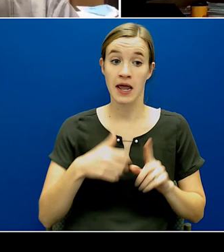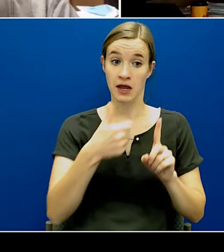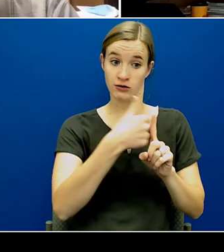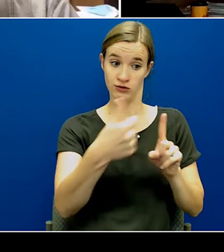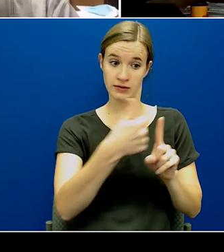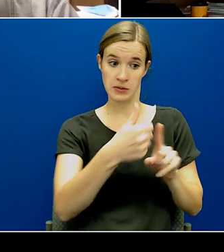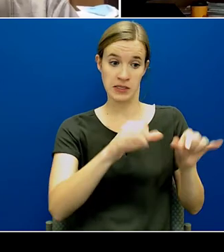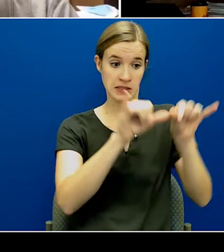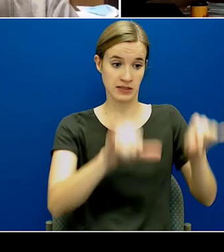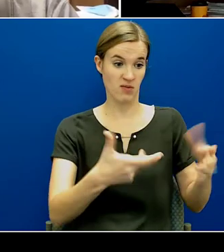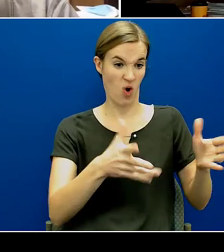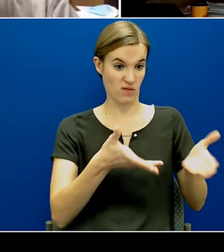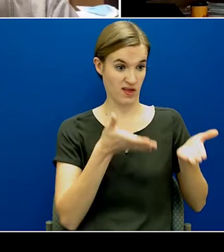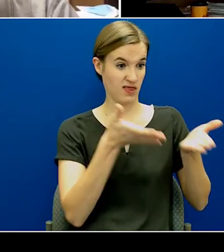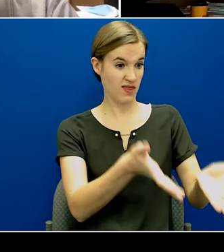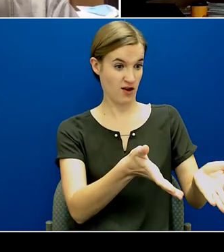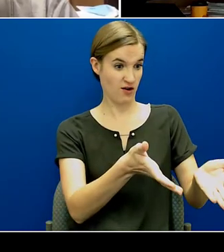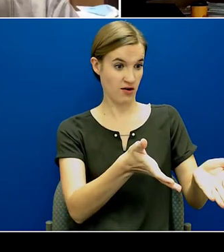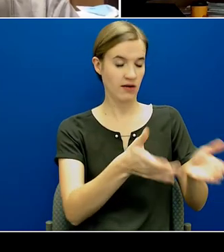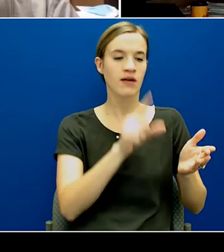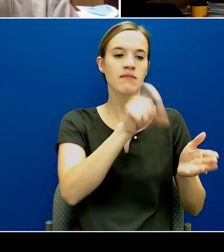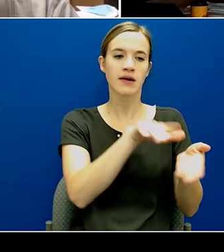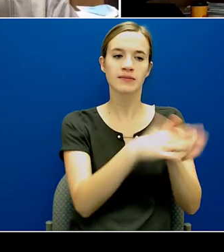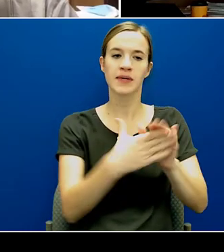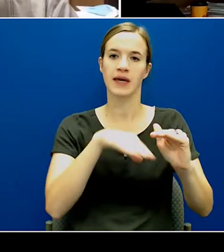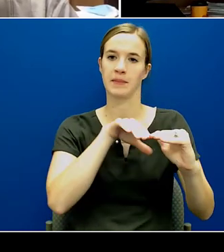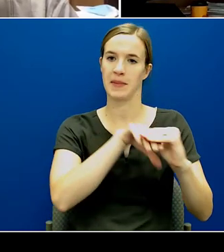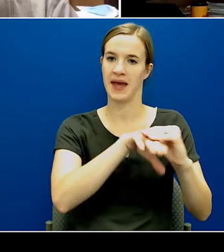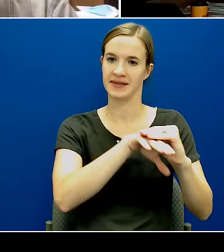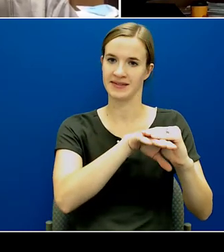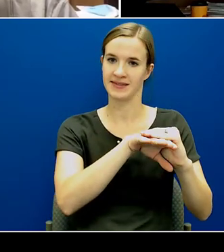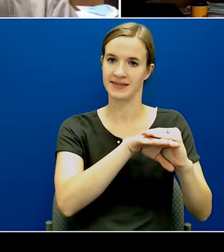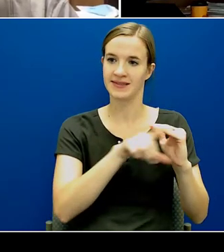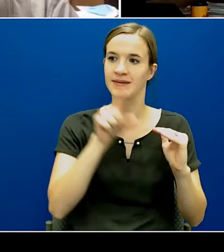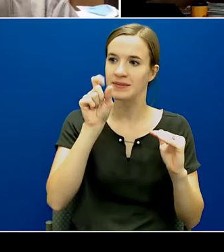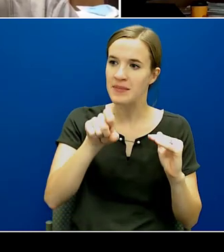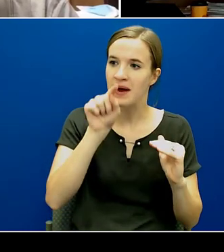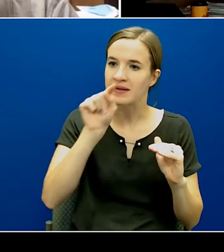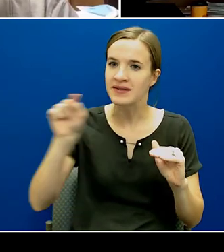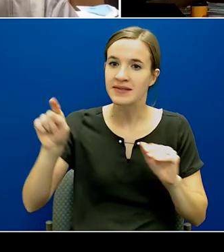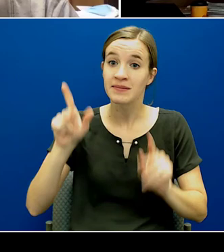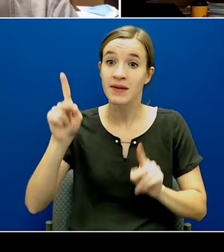accessible to people with disabilities. And so that often is a little bit of a surprise